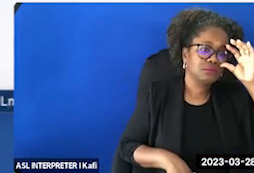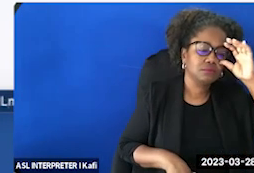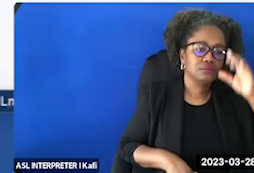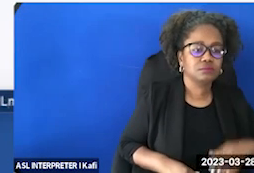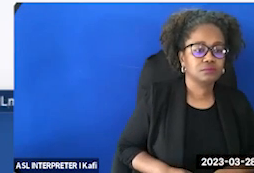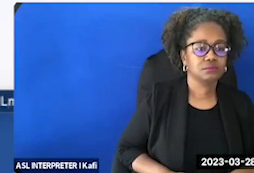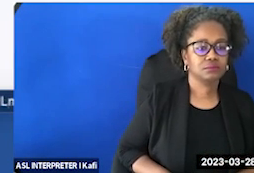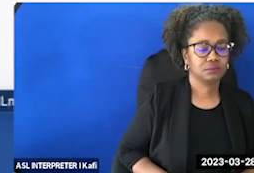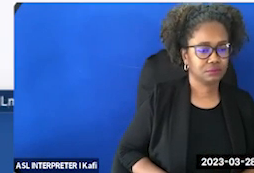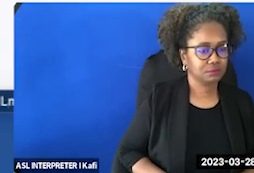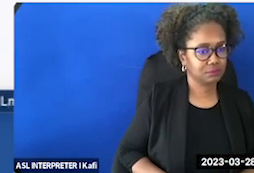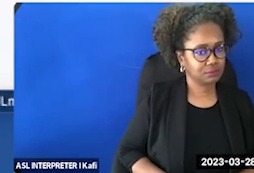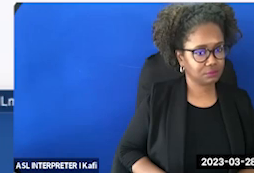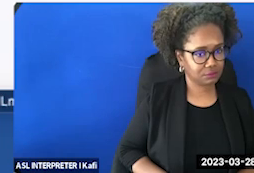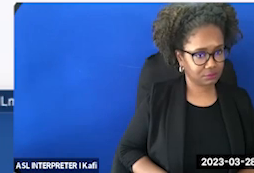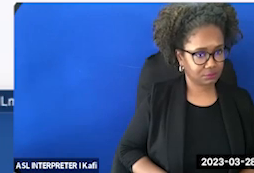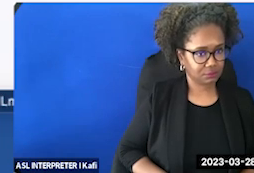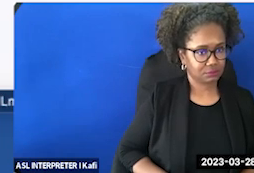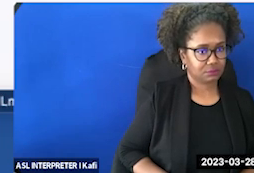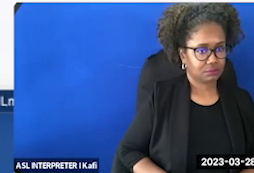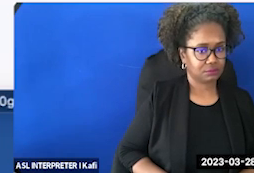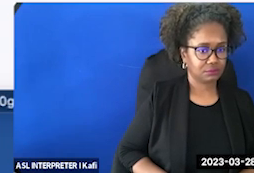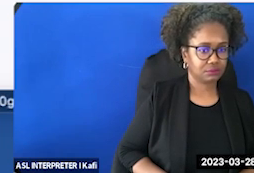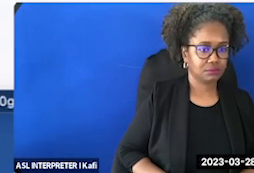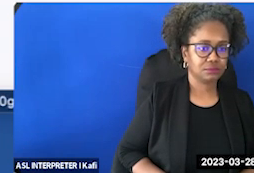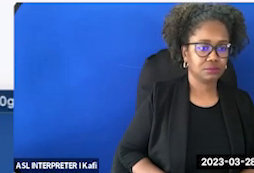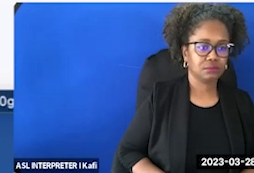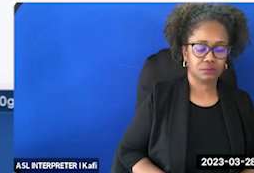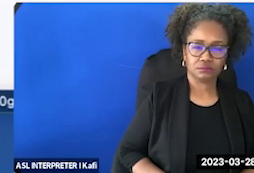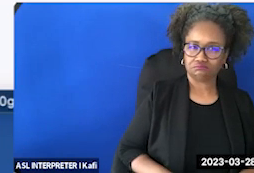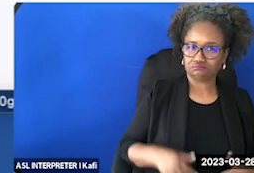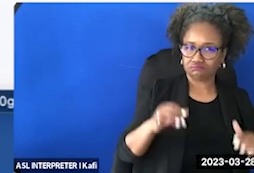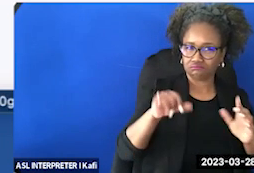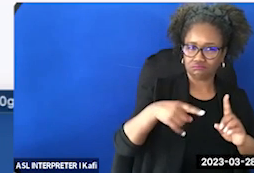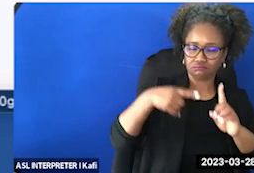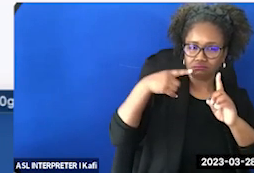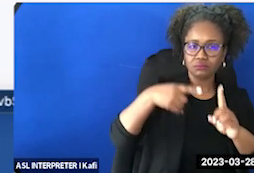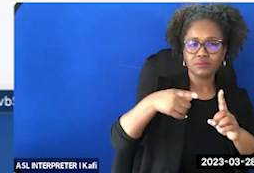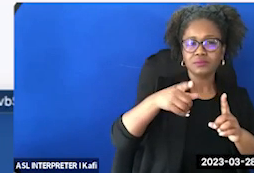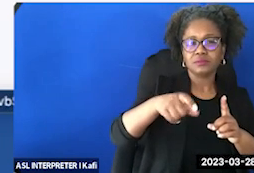Debbie Stine, Science & Technology Policy Academy: Oh, here's this modern prosecution, things that. But that's why I mean by it's really important to understand what's happening now.